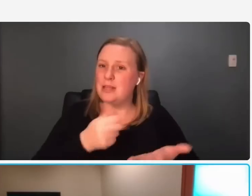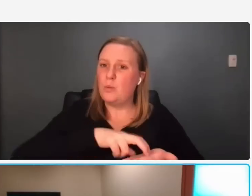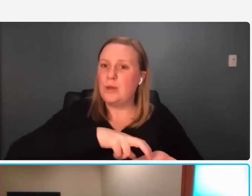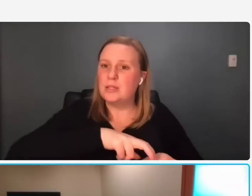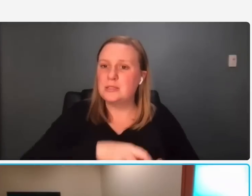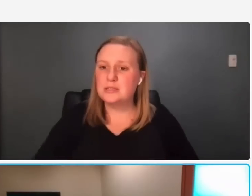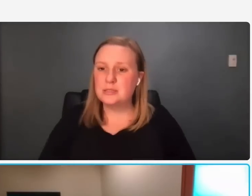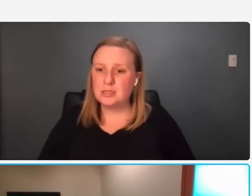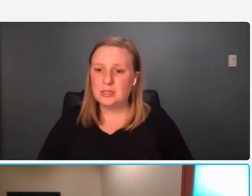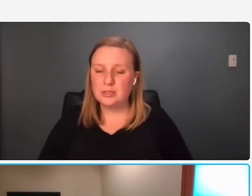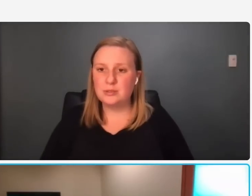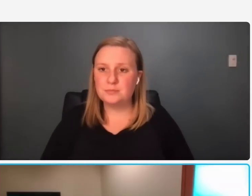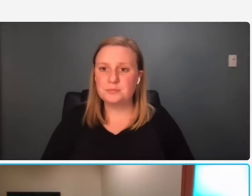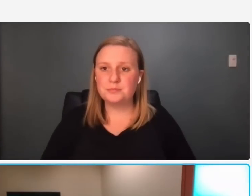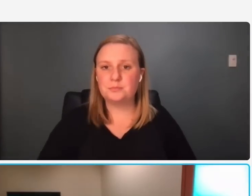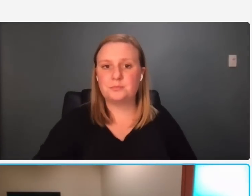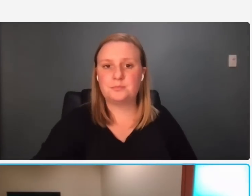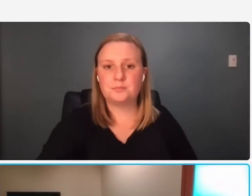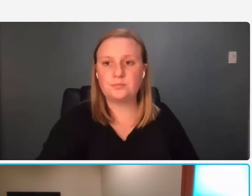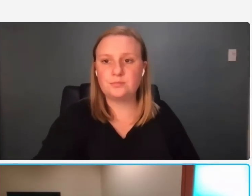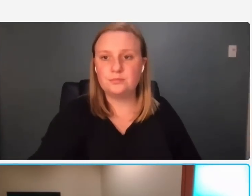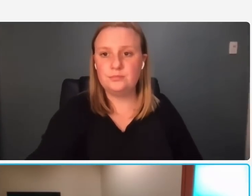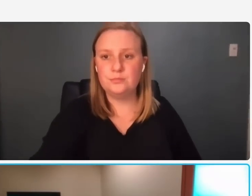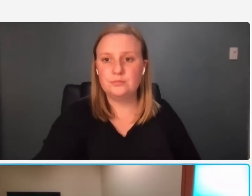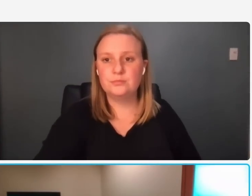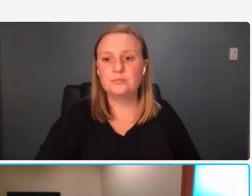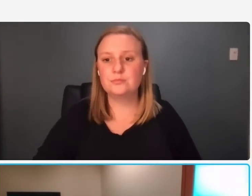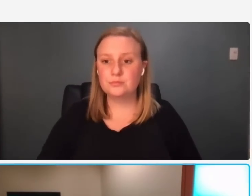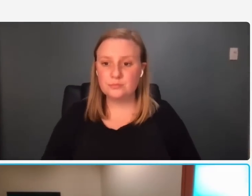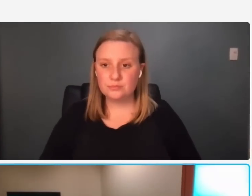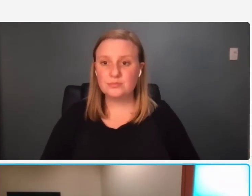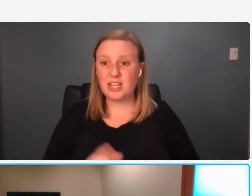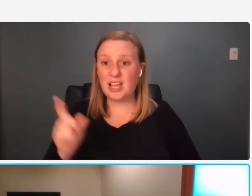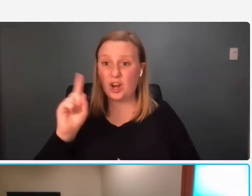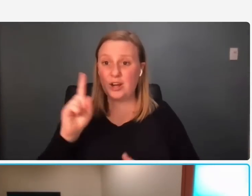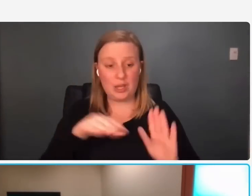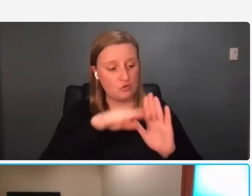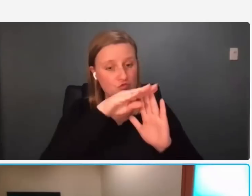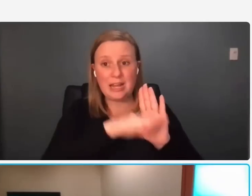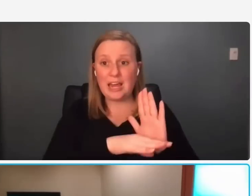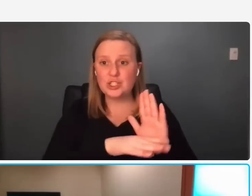So the current approach is currently one size fits all to regulation.